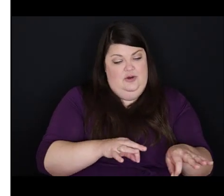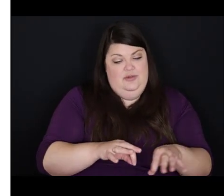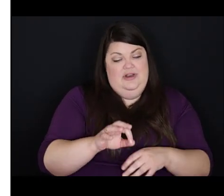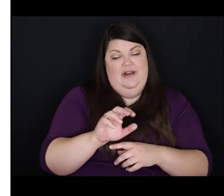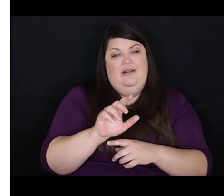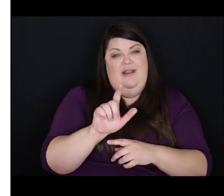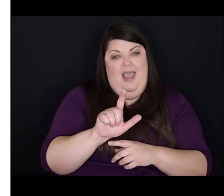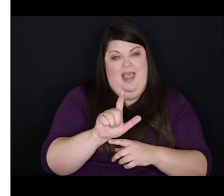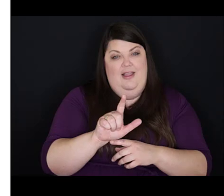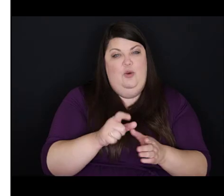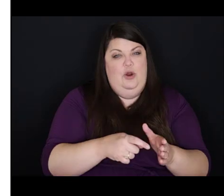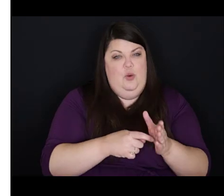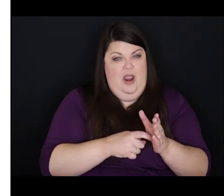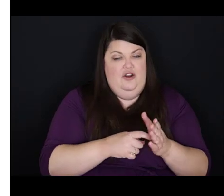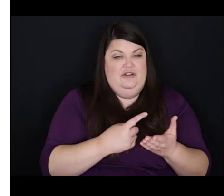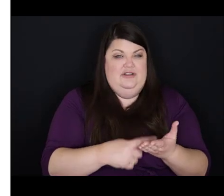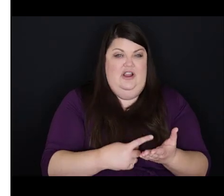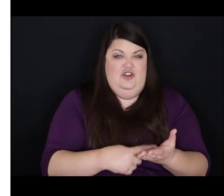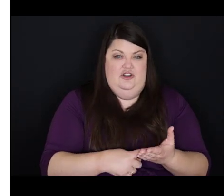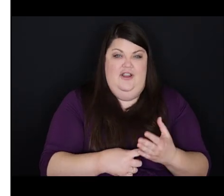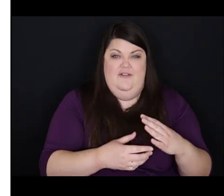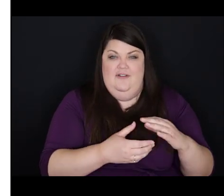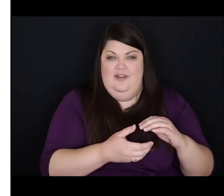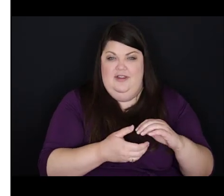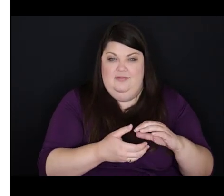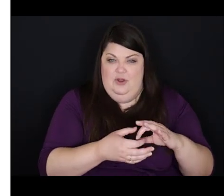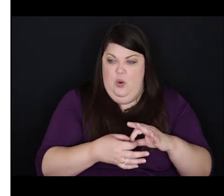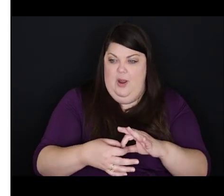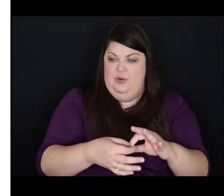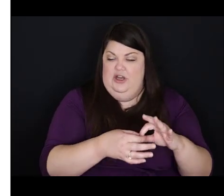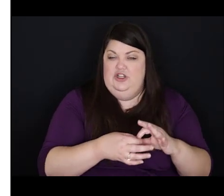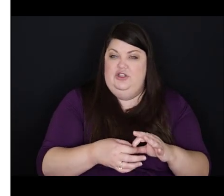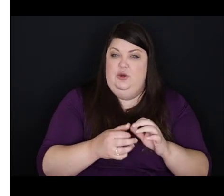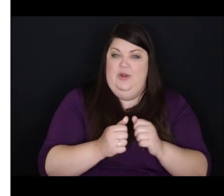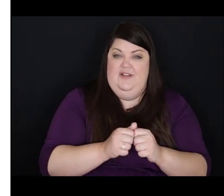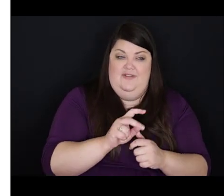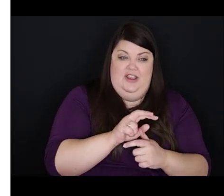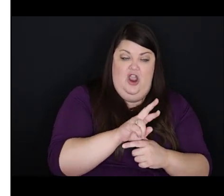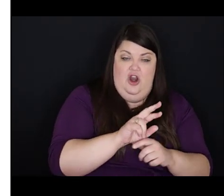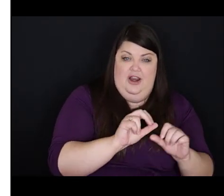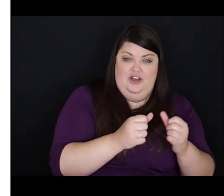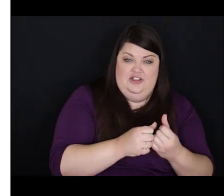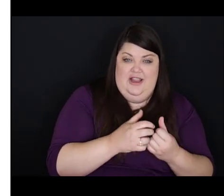a discussion of the cooperation between the VR agency and each of these enumerated